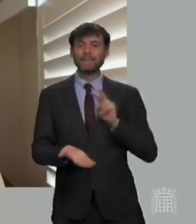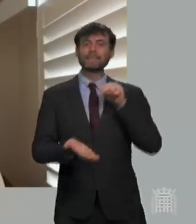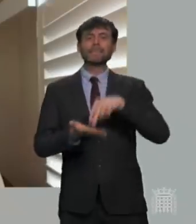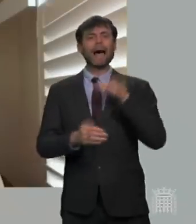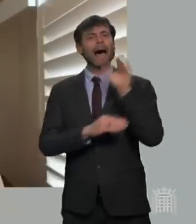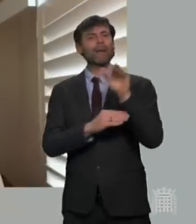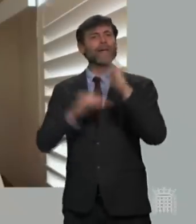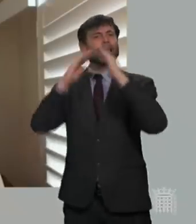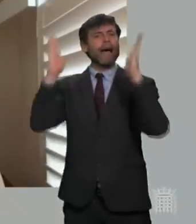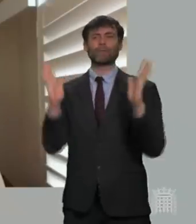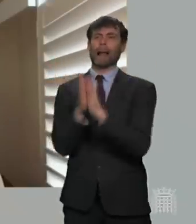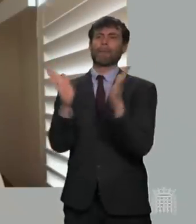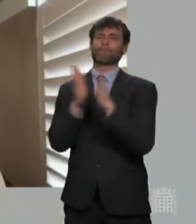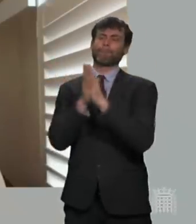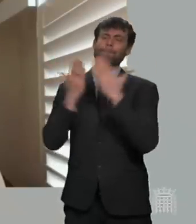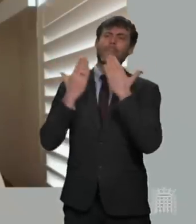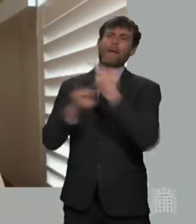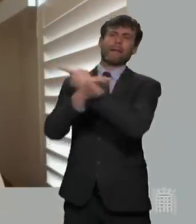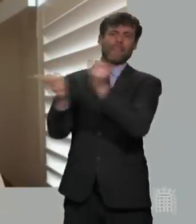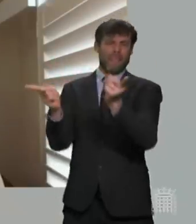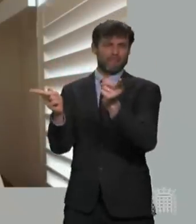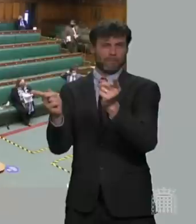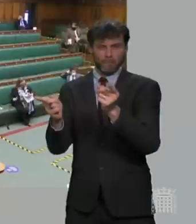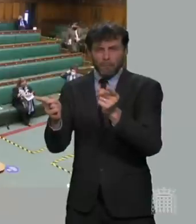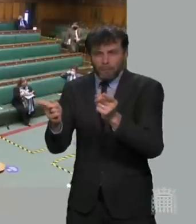Will he pay them the wage that they deserve? >> The Prime Minister